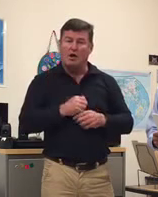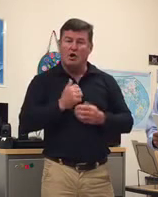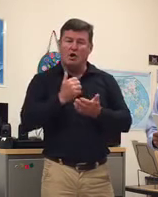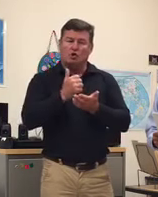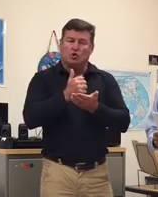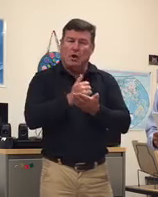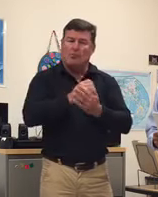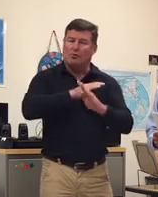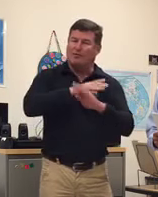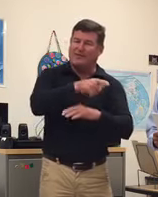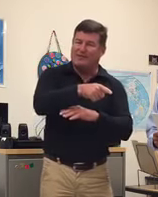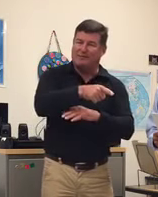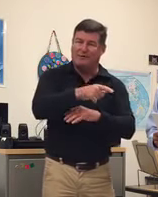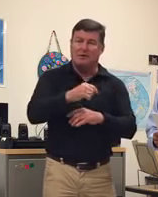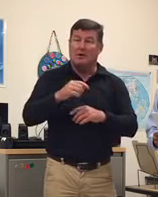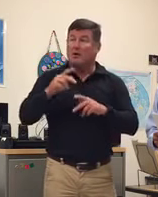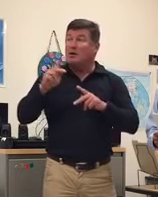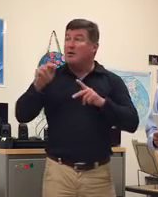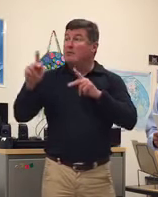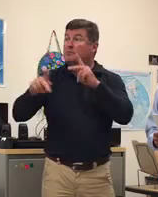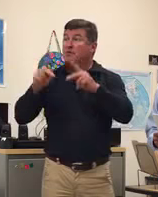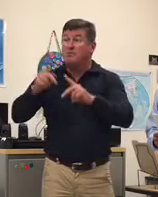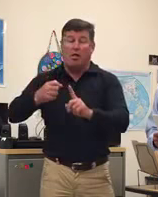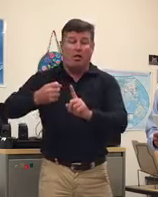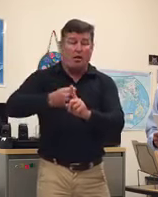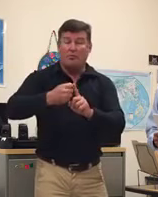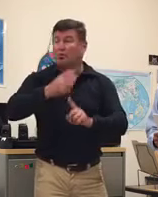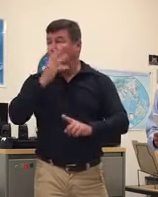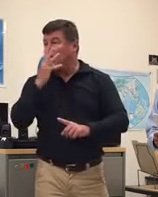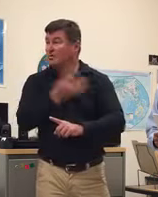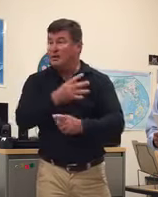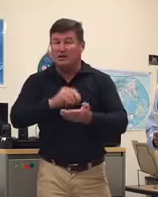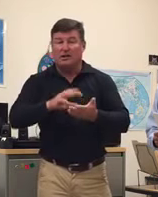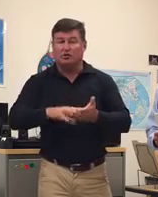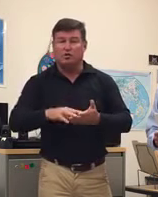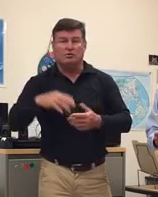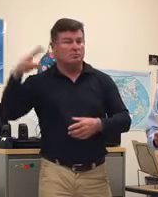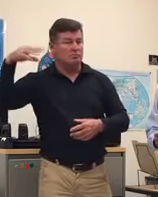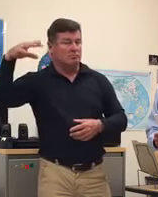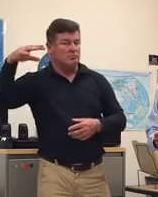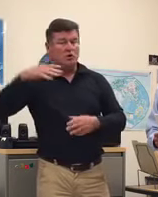education classrooms, is to serve as a deterrent, a deterrent to misuse and abuse